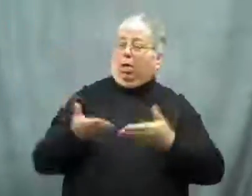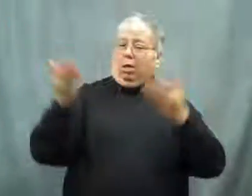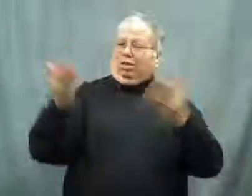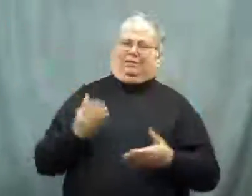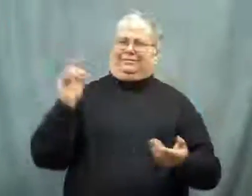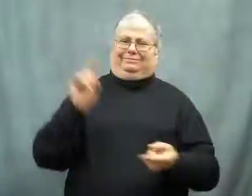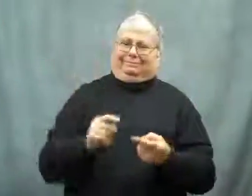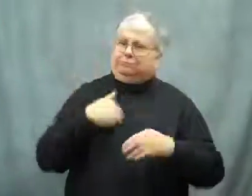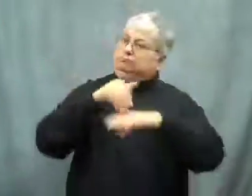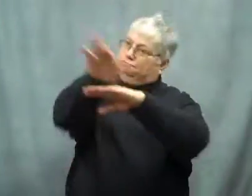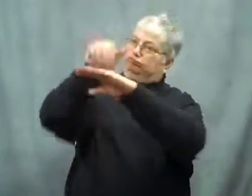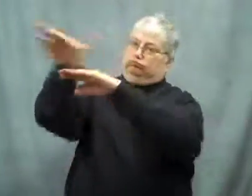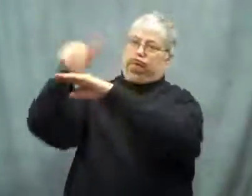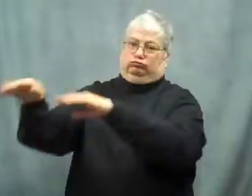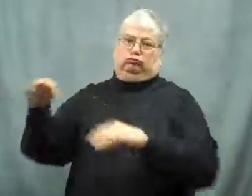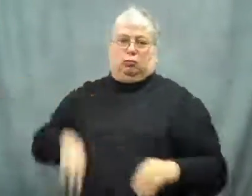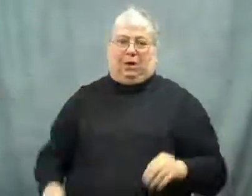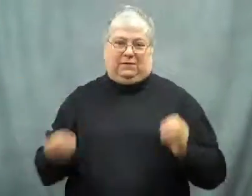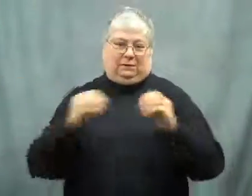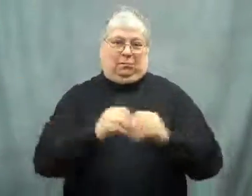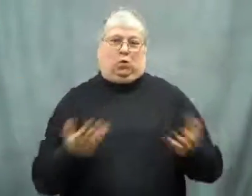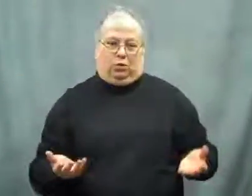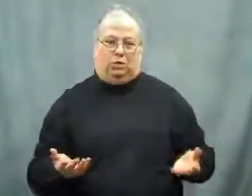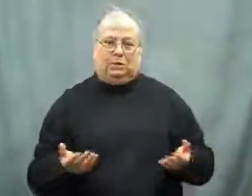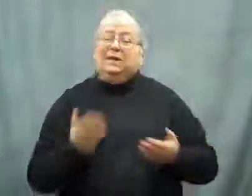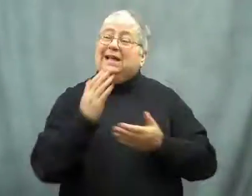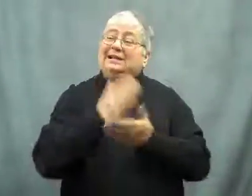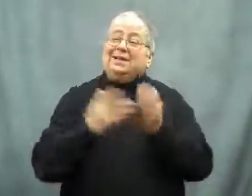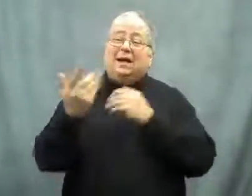instead of the other way around, increasing profits here.